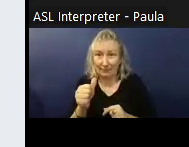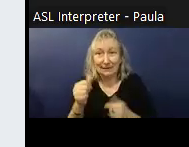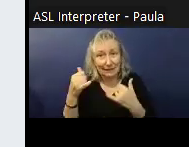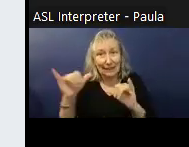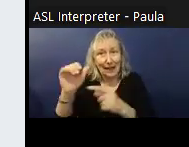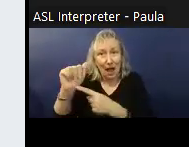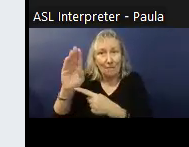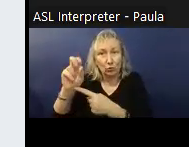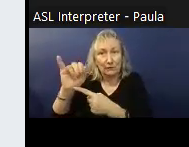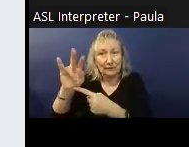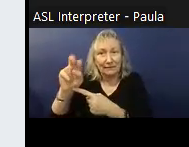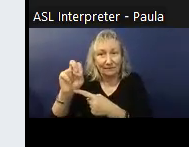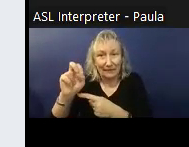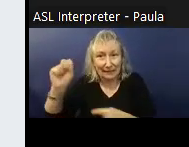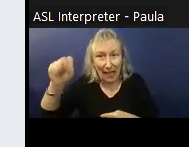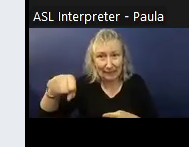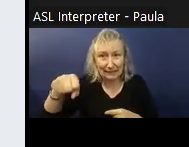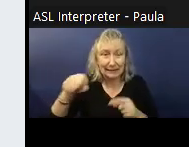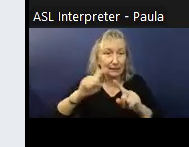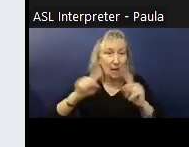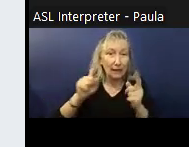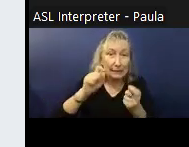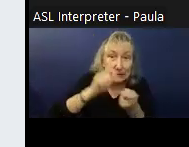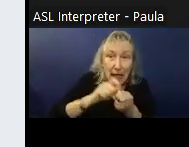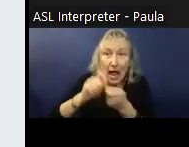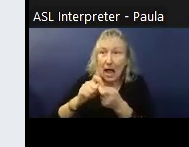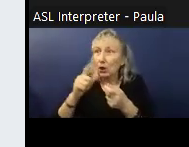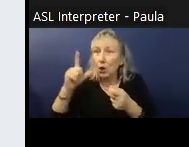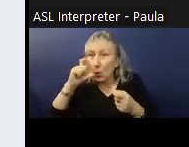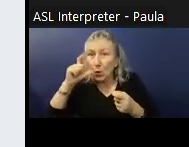investigated and they're referring out to a professional body or say it's another